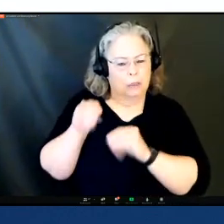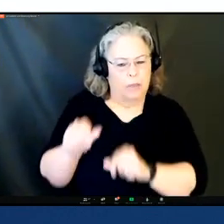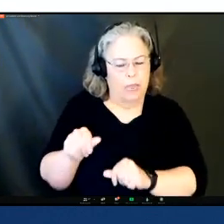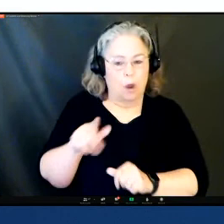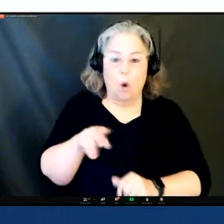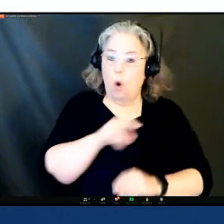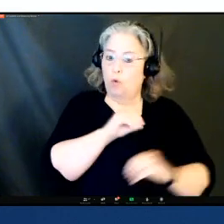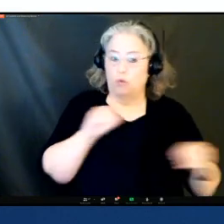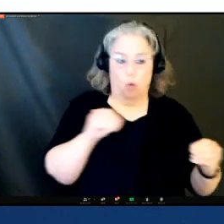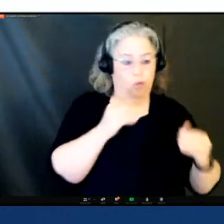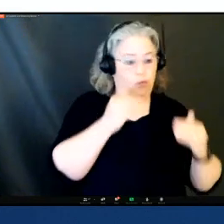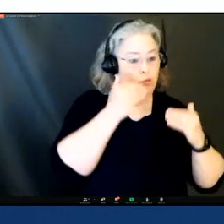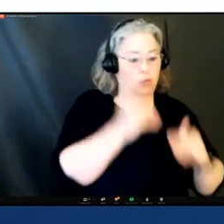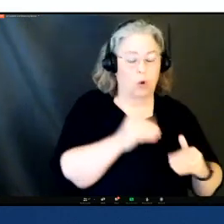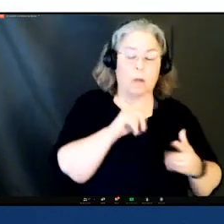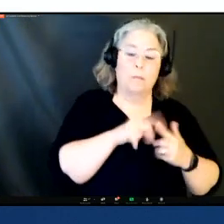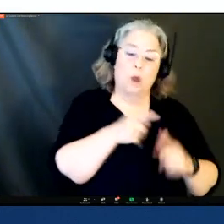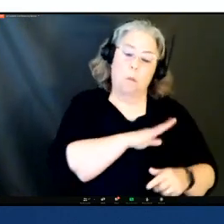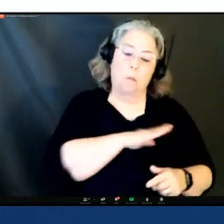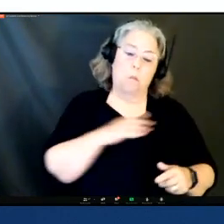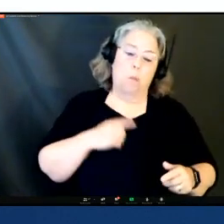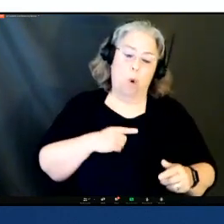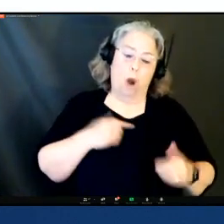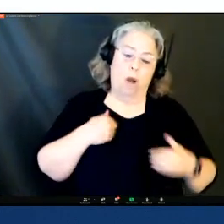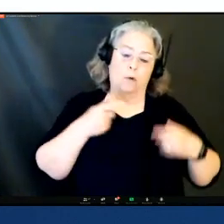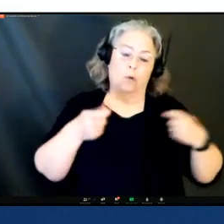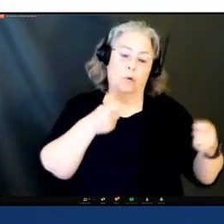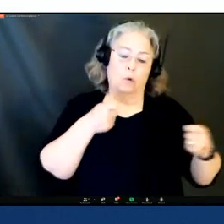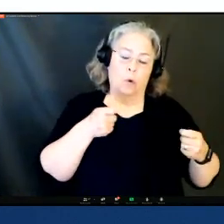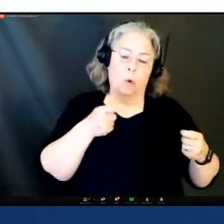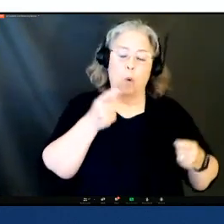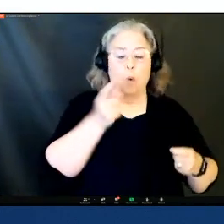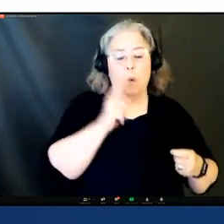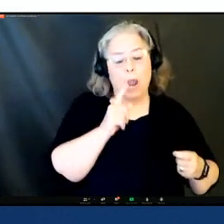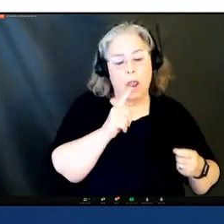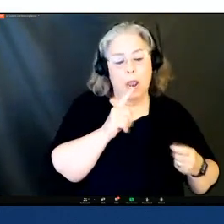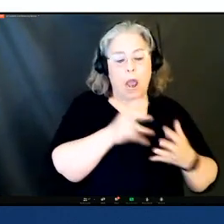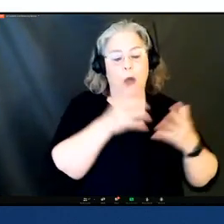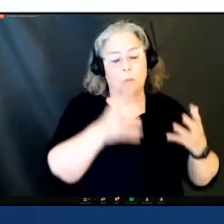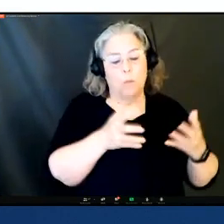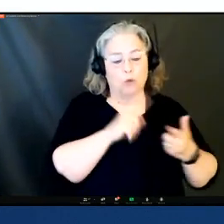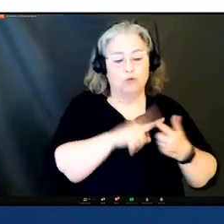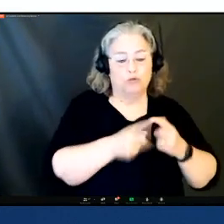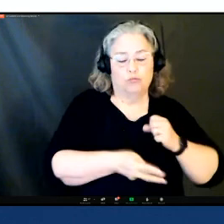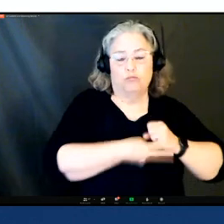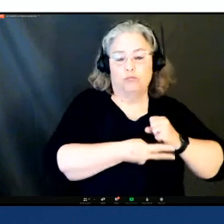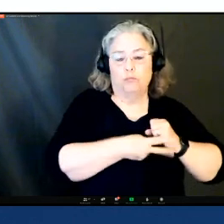meaning the board has control over whether and how much to reserve. I'll also talk about the